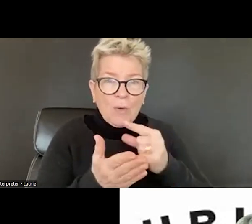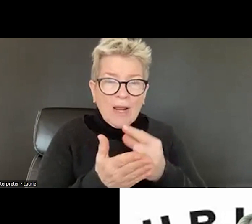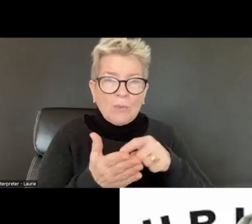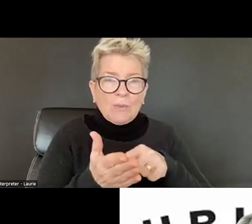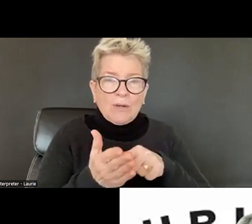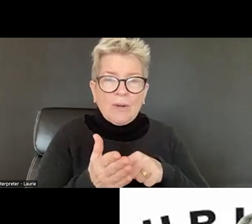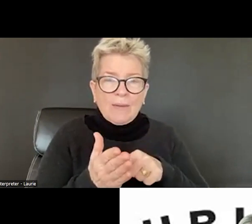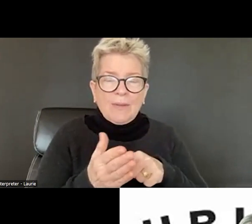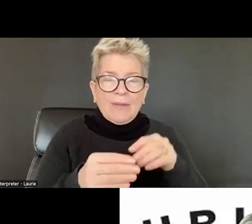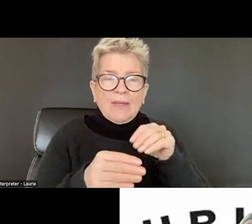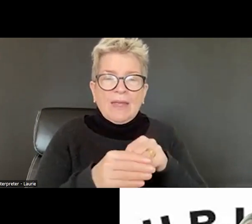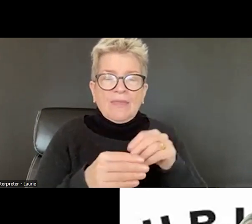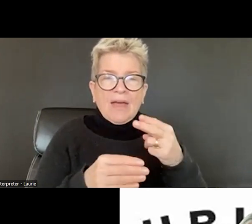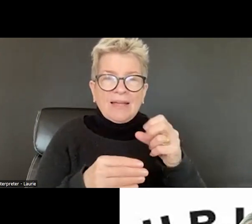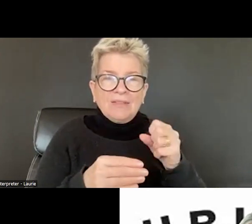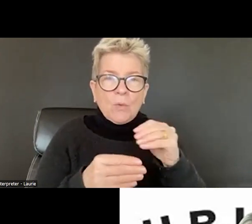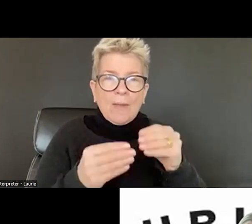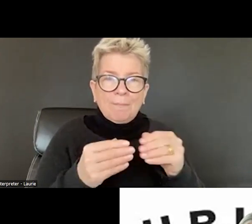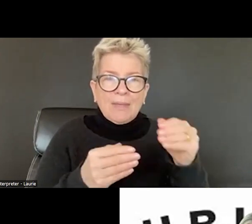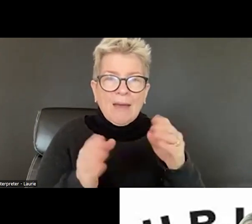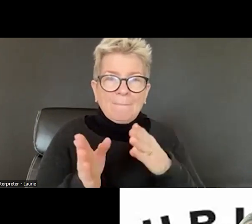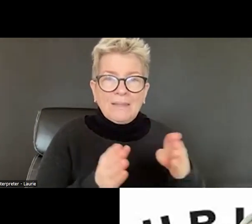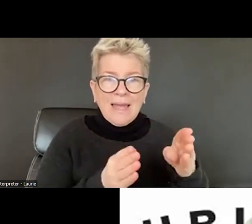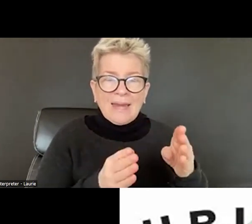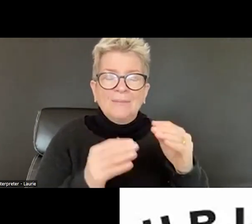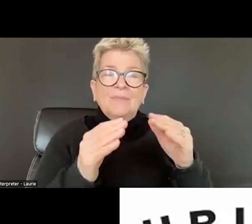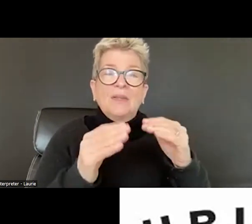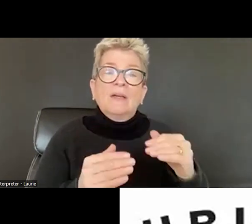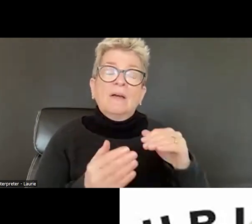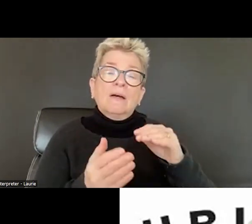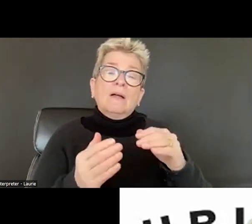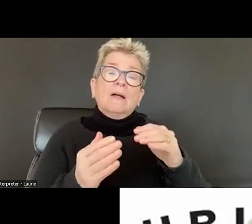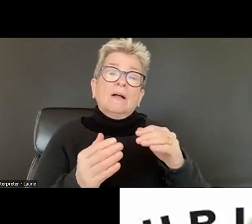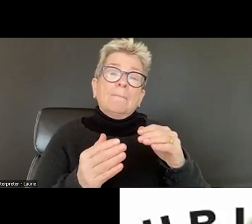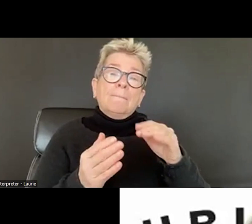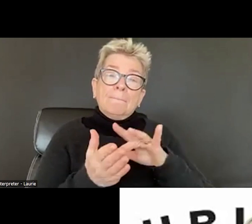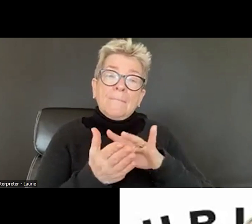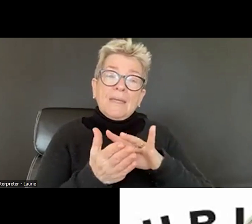and Beyond plan then looking at what we could build on in our middle schools uh from there